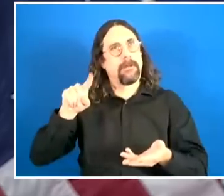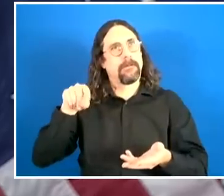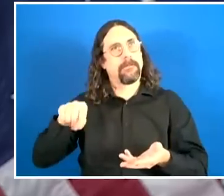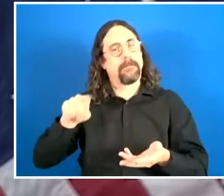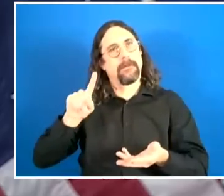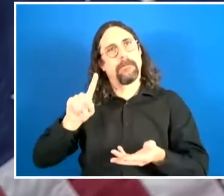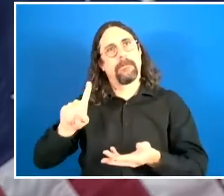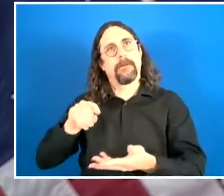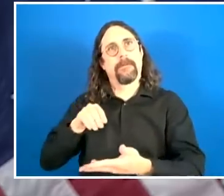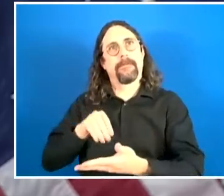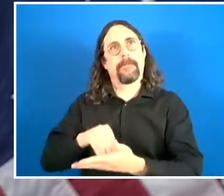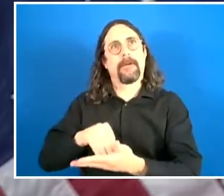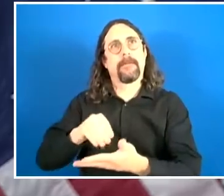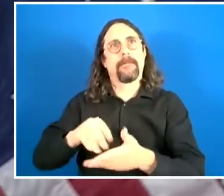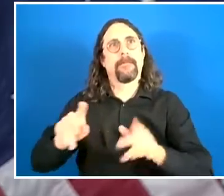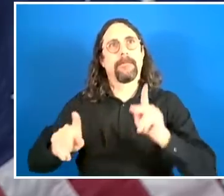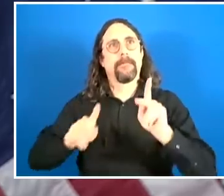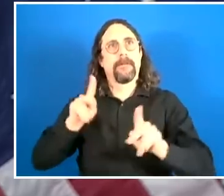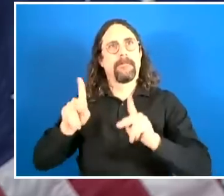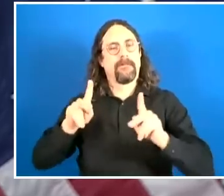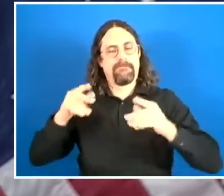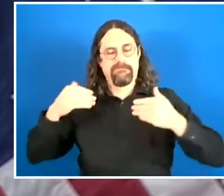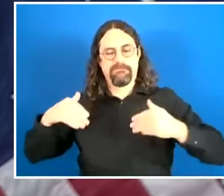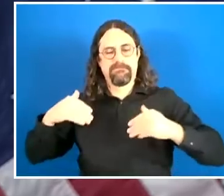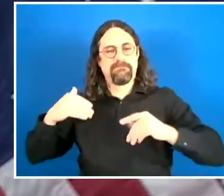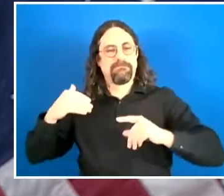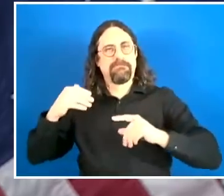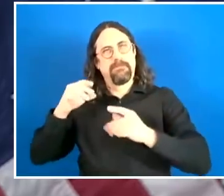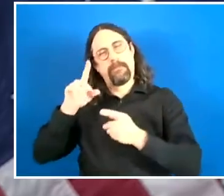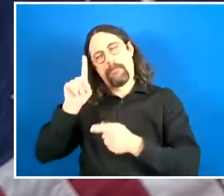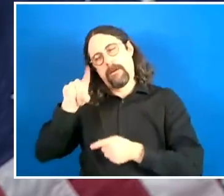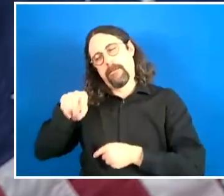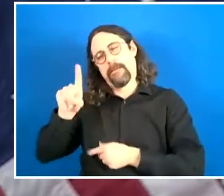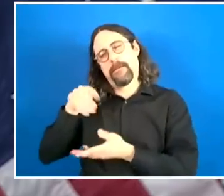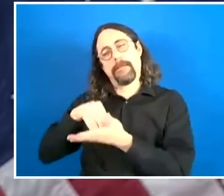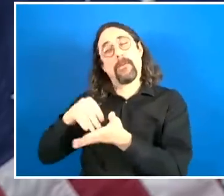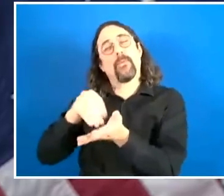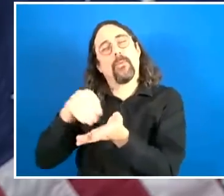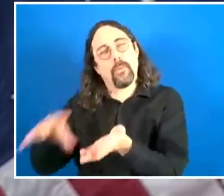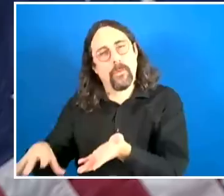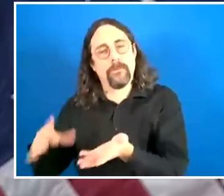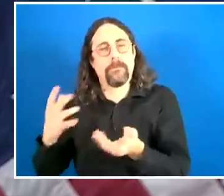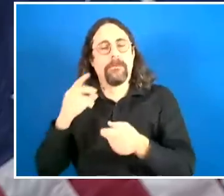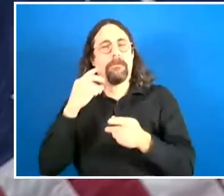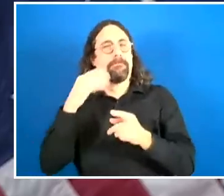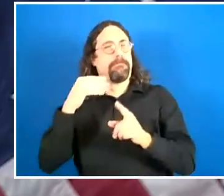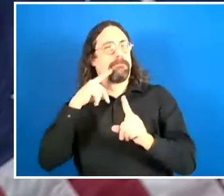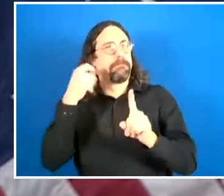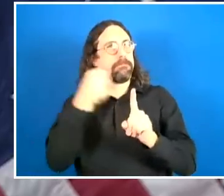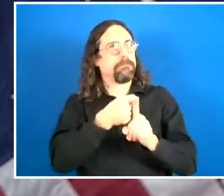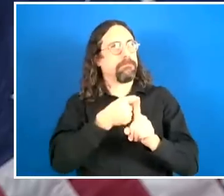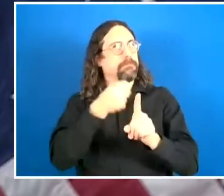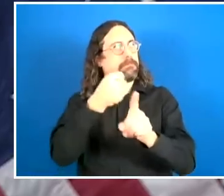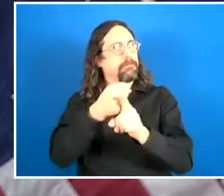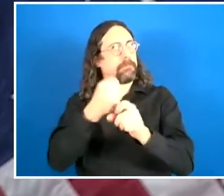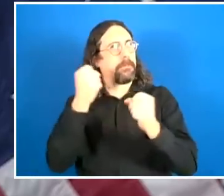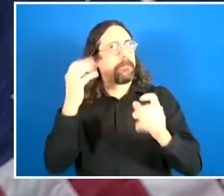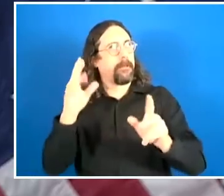BE CLOSED. WE ALL KNOW THAT WAS ASKED OF EVERYONE, AN